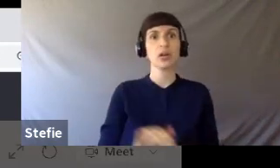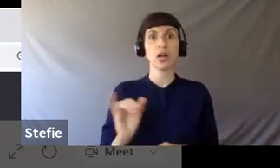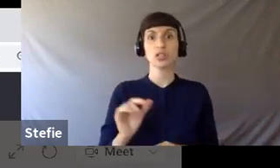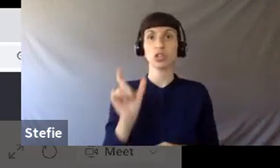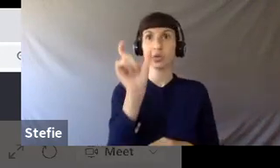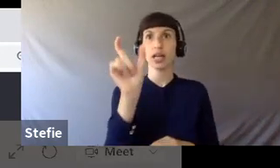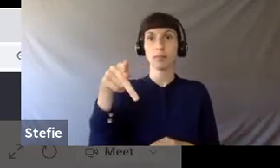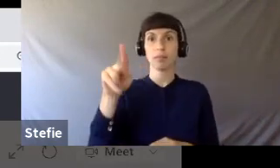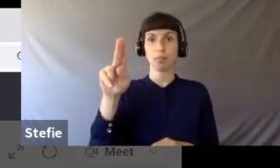Is this an SIS integration? It means it will transfer for me; I'm not aware of it.